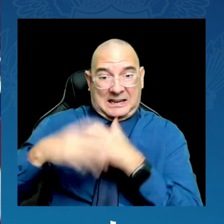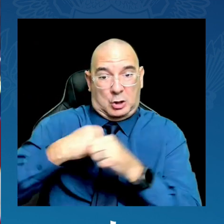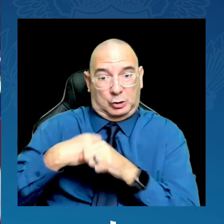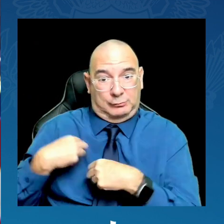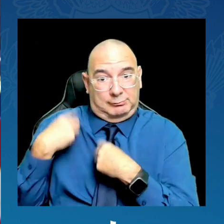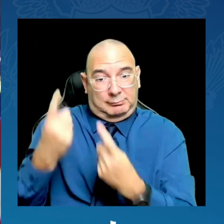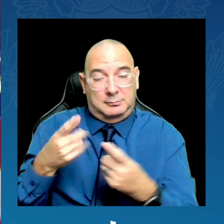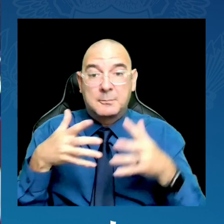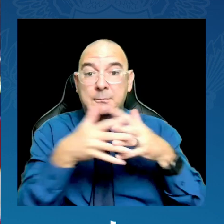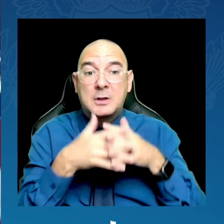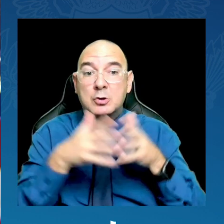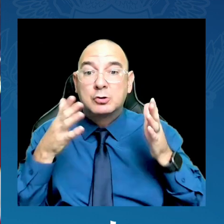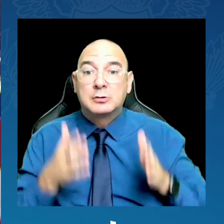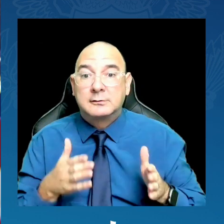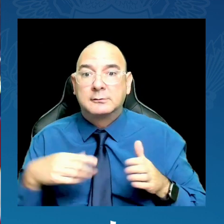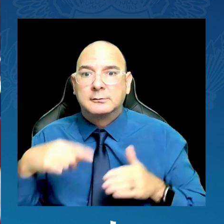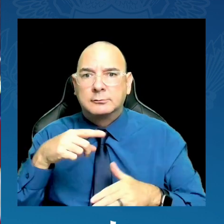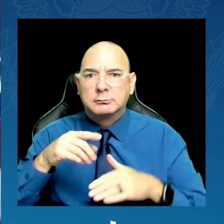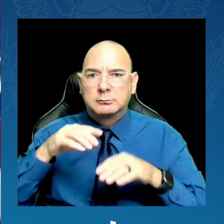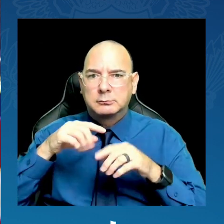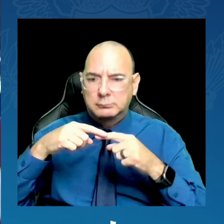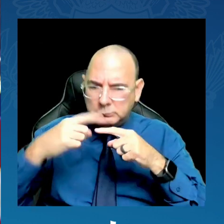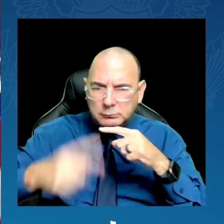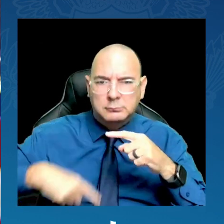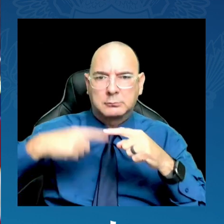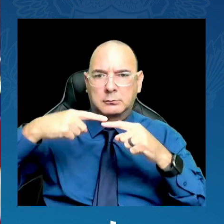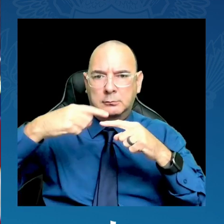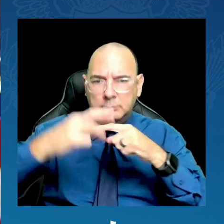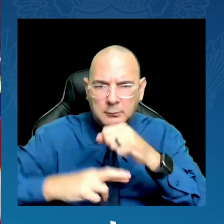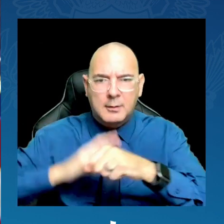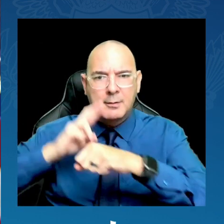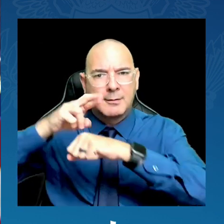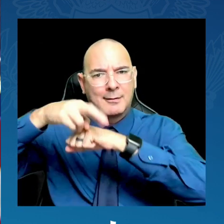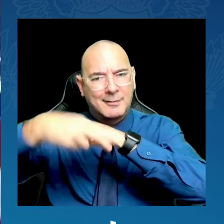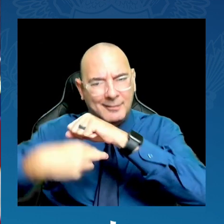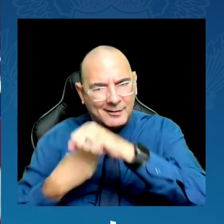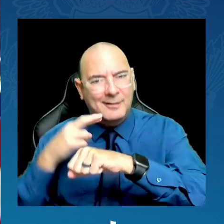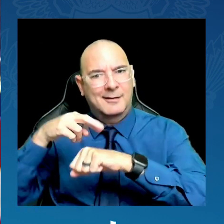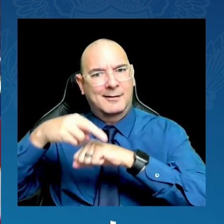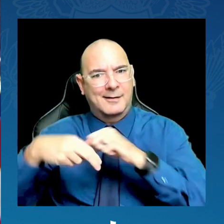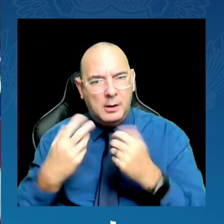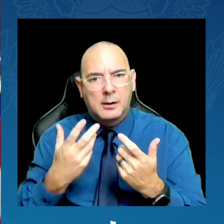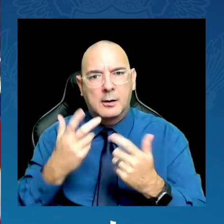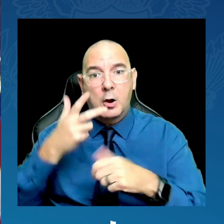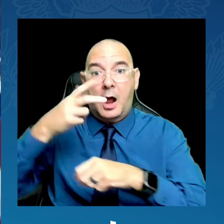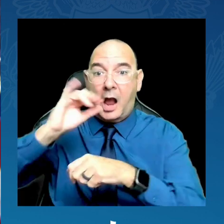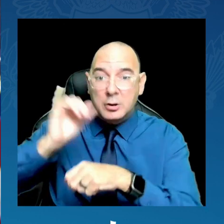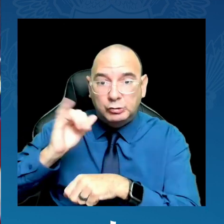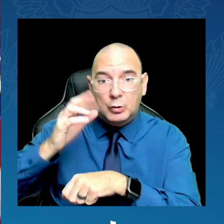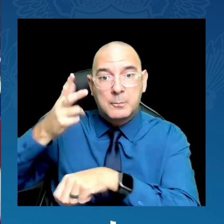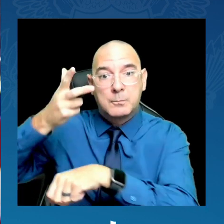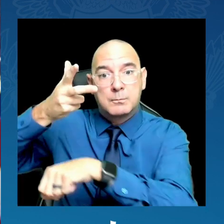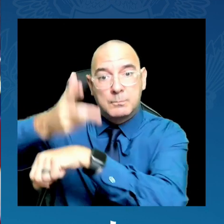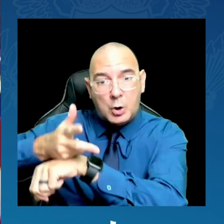Mercury, landed rovers on Mars, and flown by Pluto.